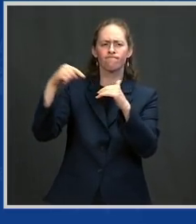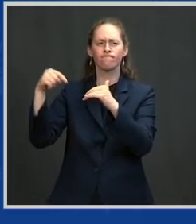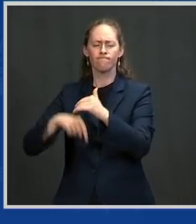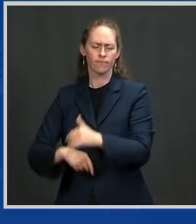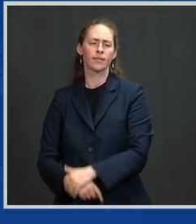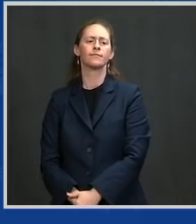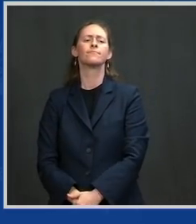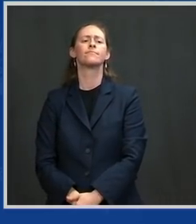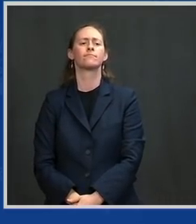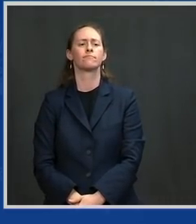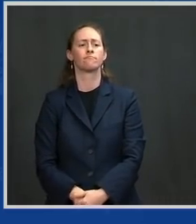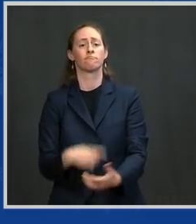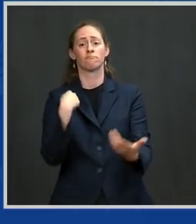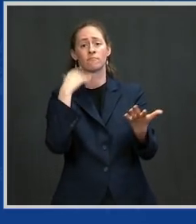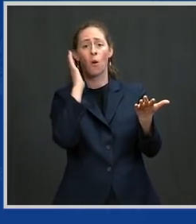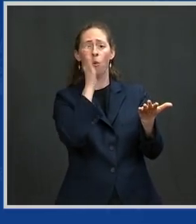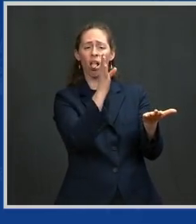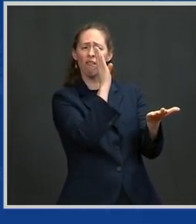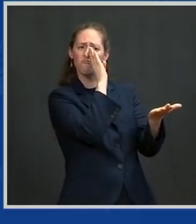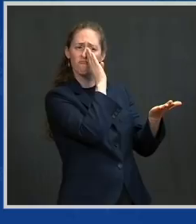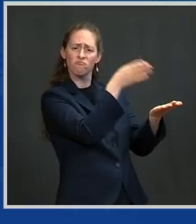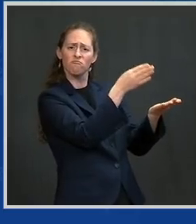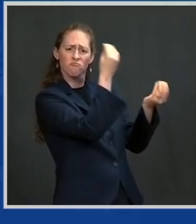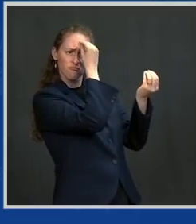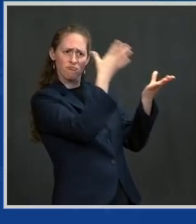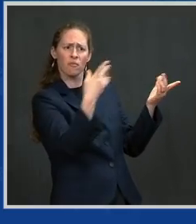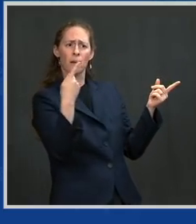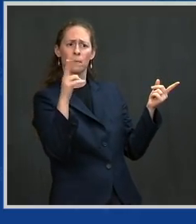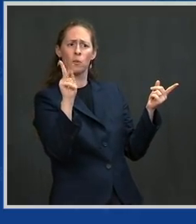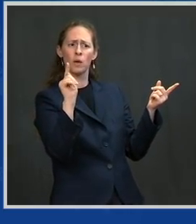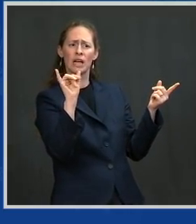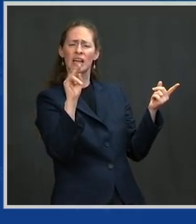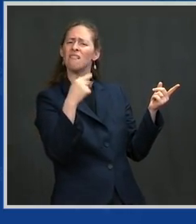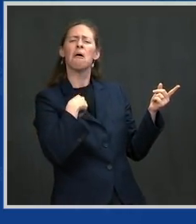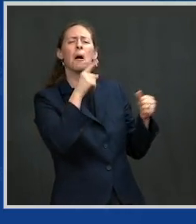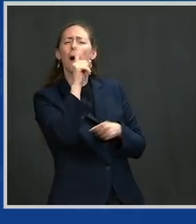that I'm not looking for conflict with Russia, but that we will respond if Russia